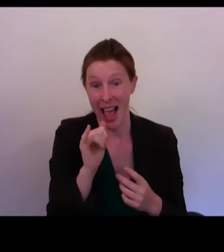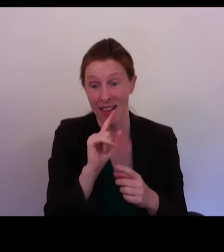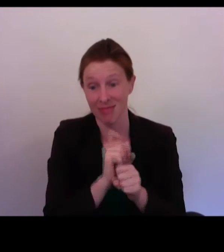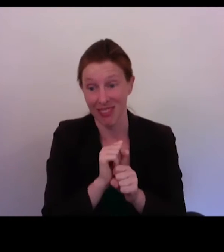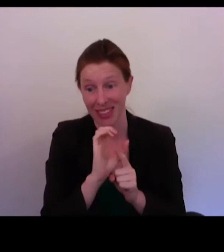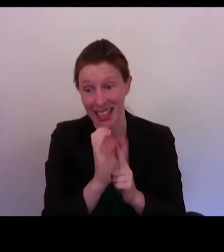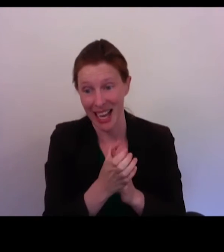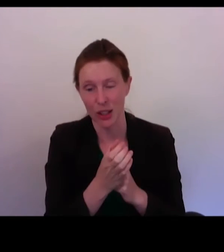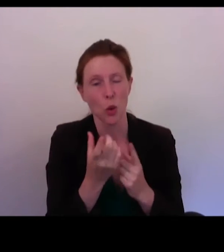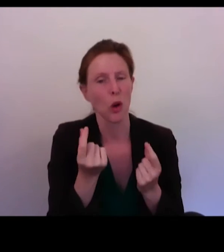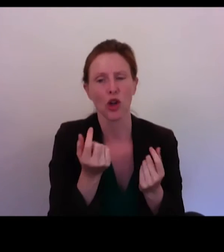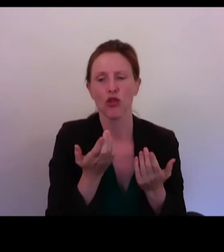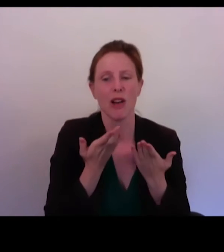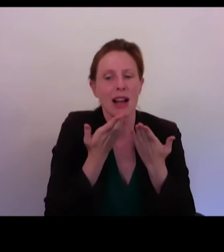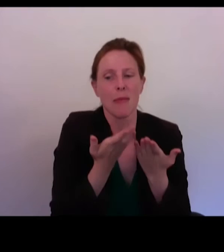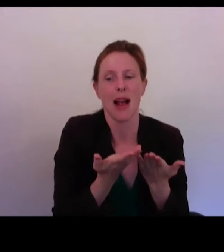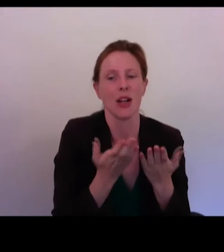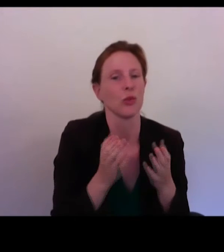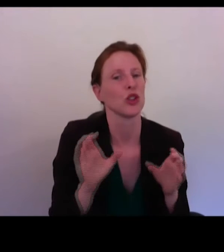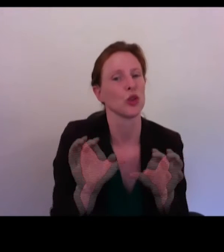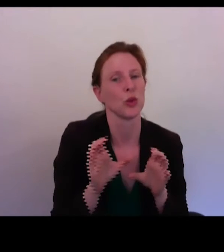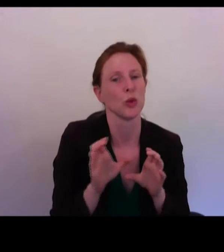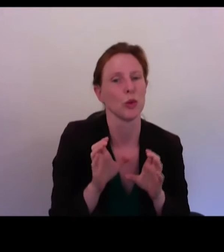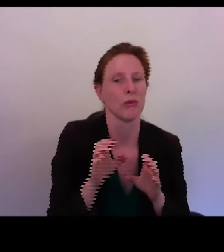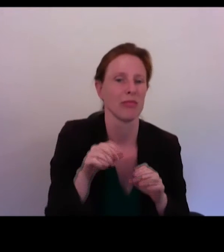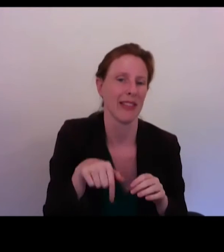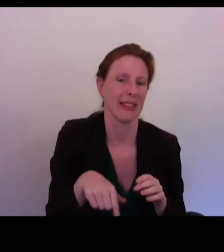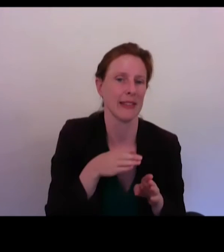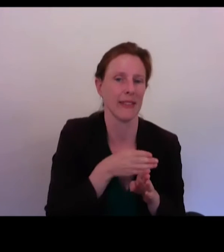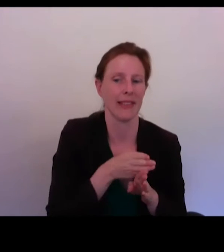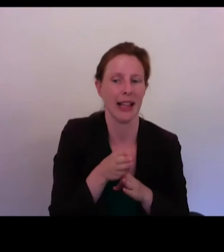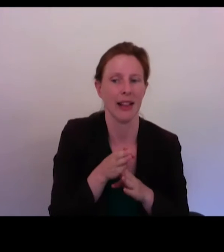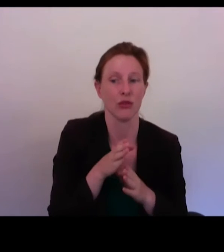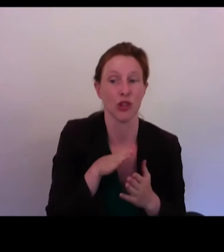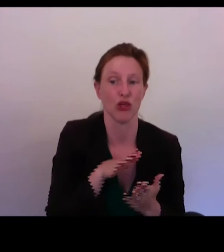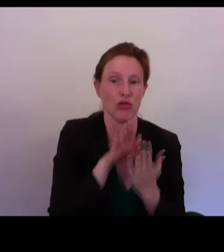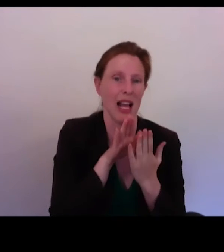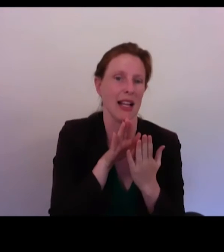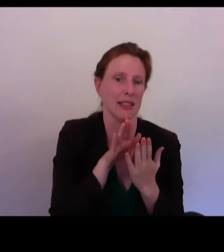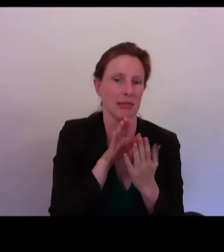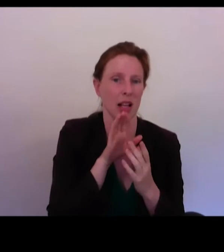So, if that is the case what do you recommend that we do in this field